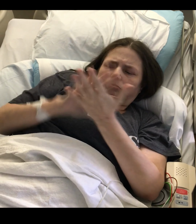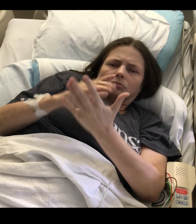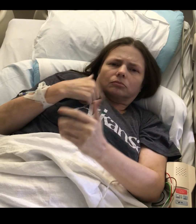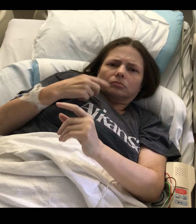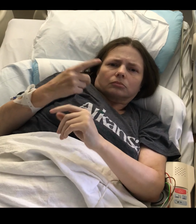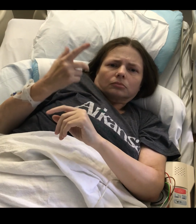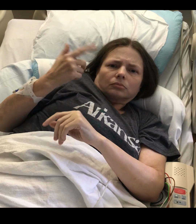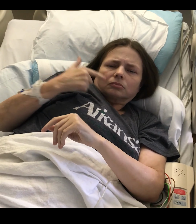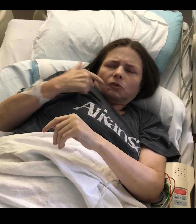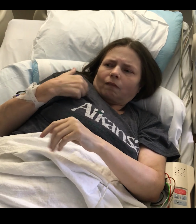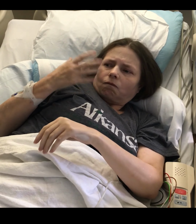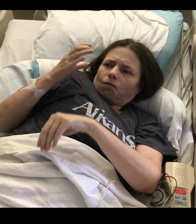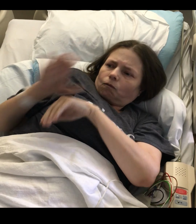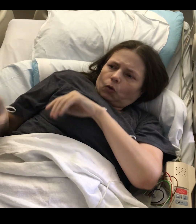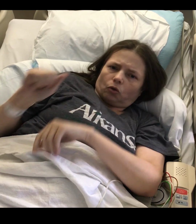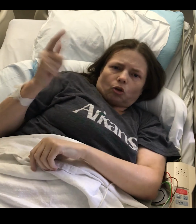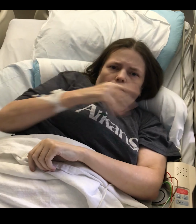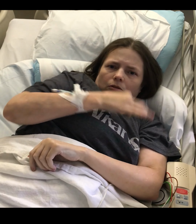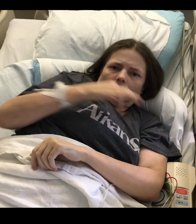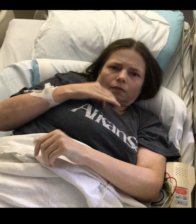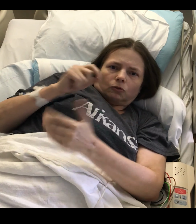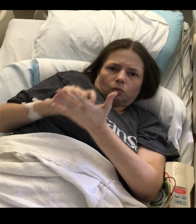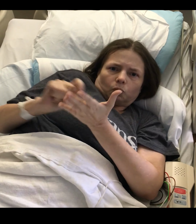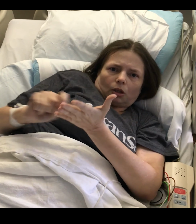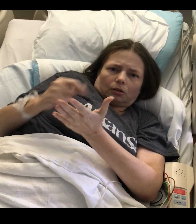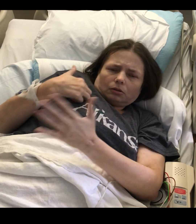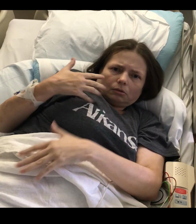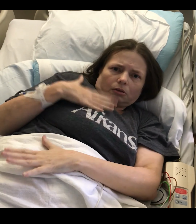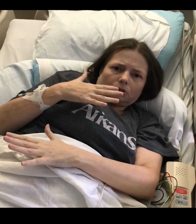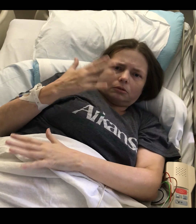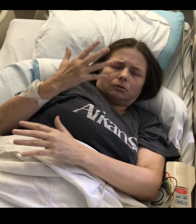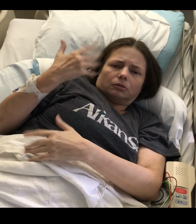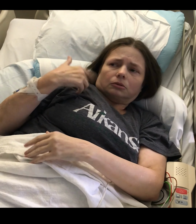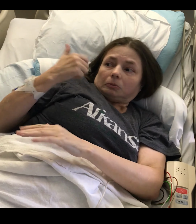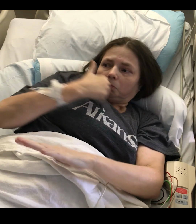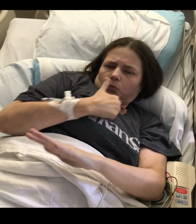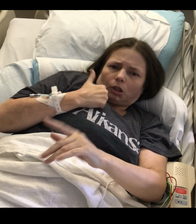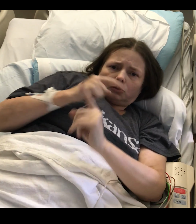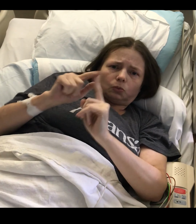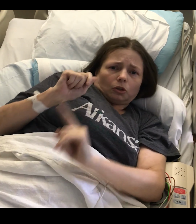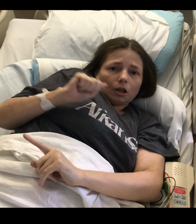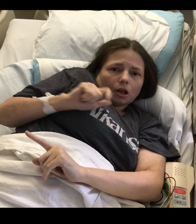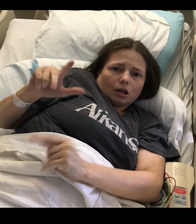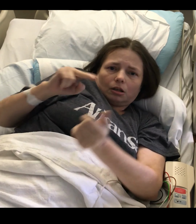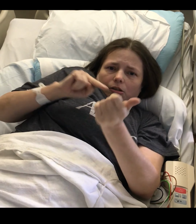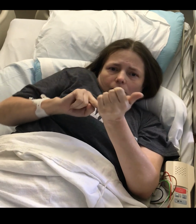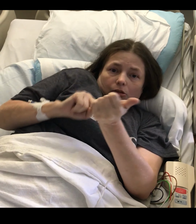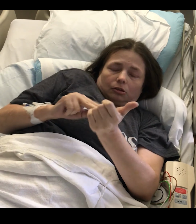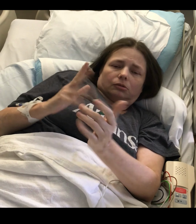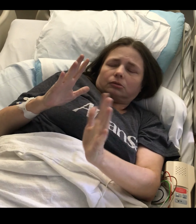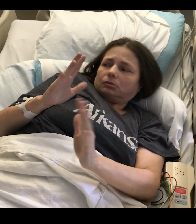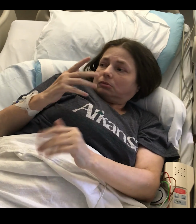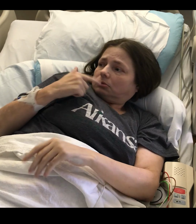When I saw that report, it literally shook me to my core, and I immediately started apologizing to everyone for "forcing them to write."